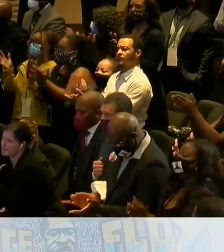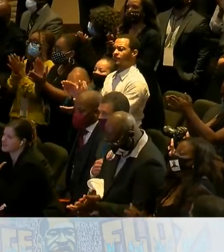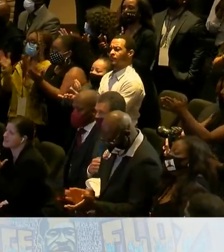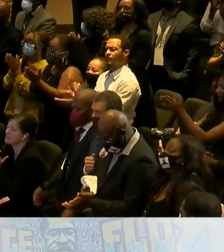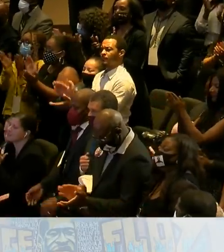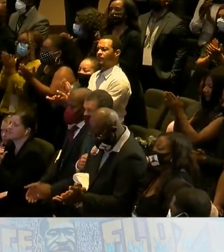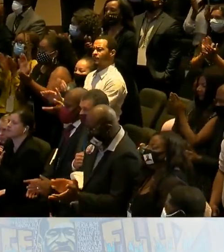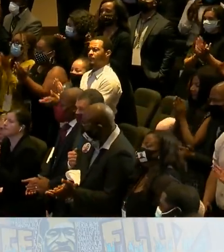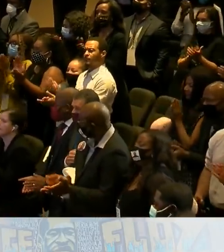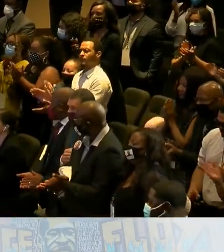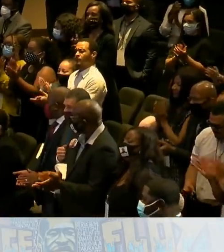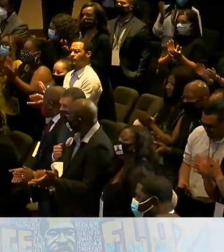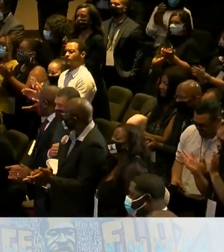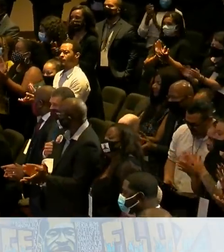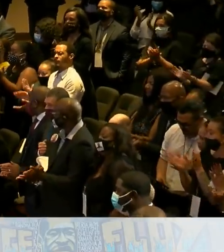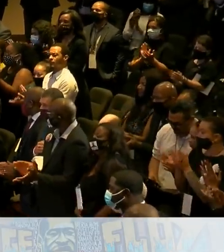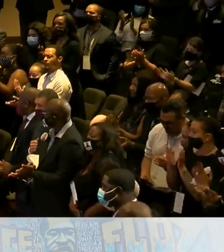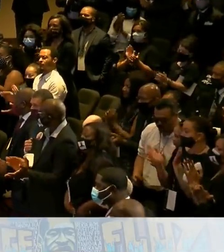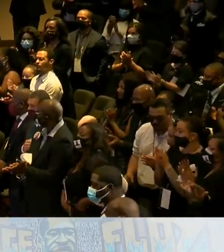FOUNDED ON. THANK YOU SO MUCH.